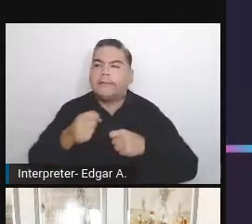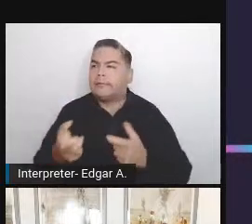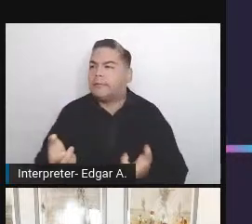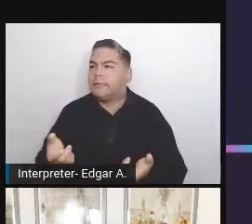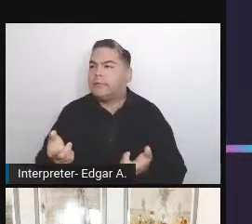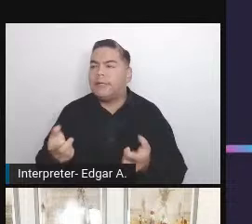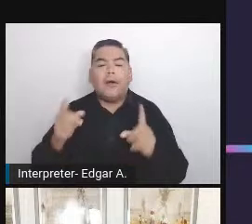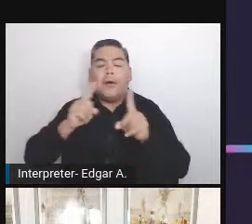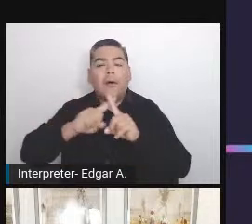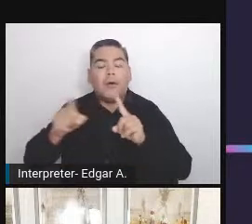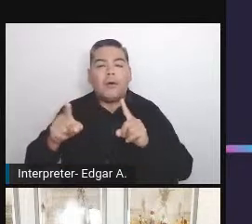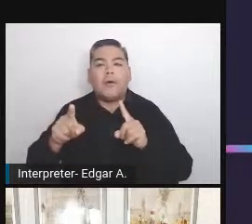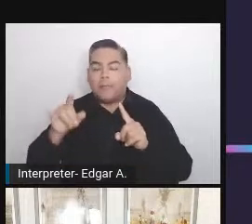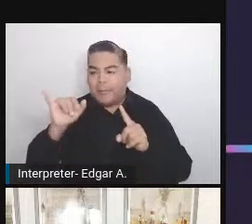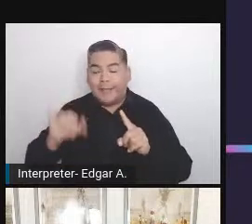We mostly use either public transportation or our bicycles.